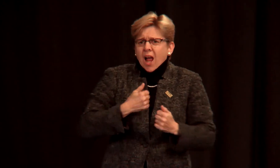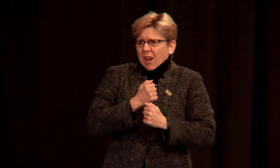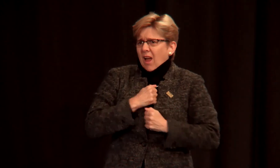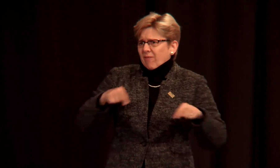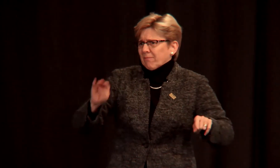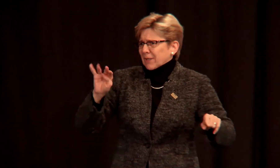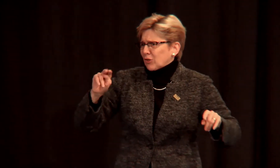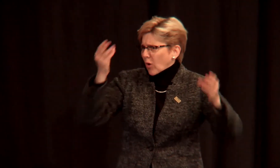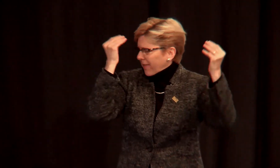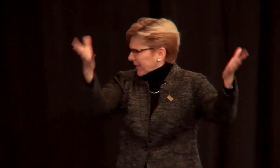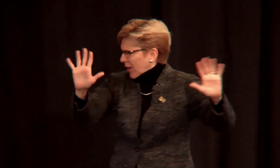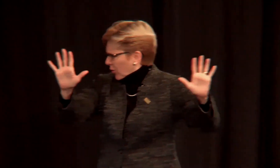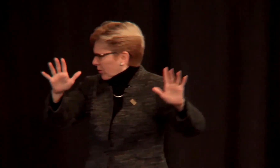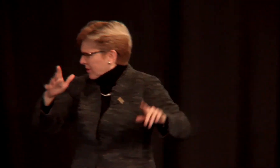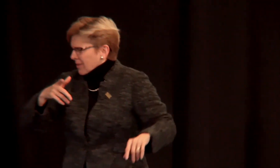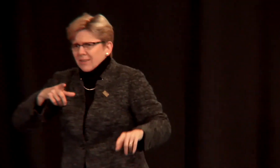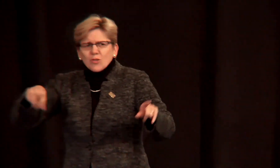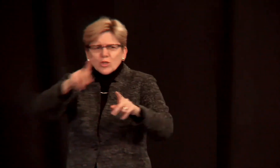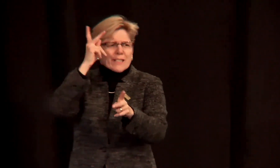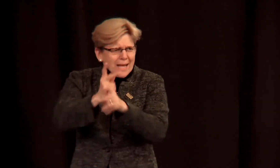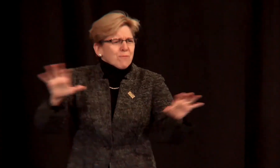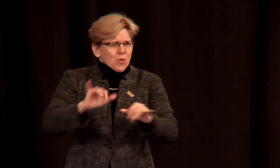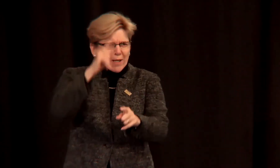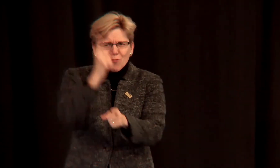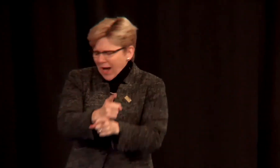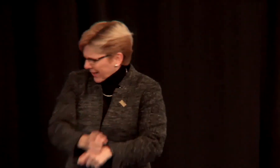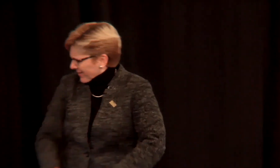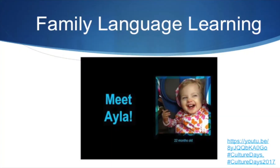I love Minnesota. I'm just telling you. I'm just telling you. Keep doing it right.